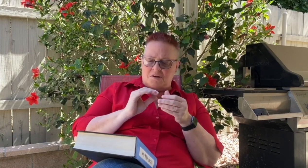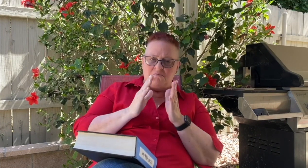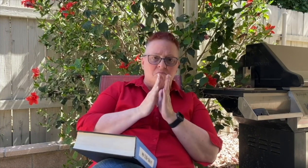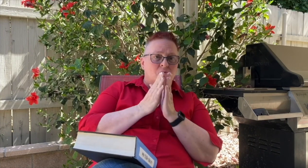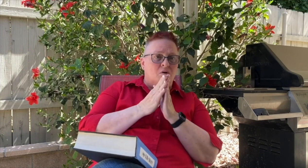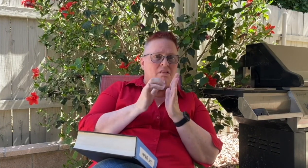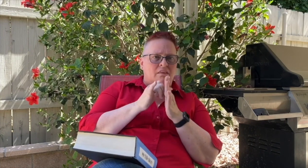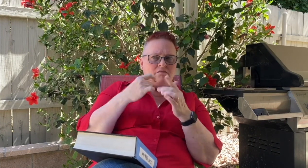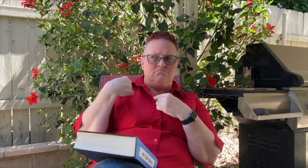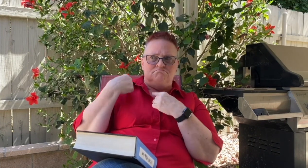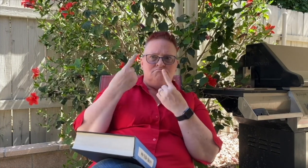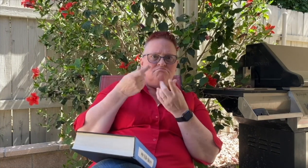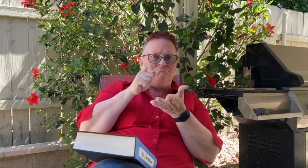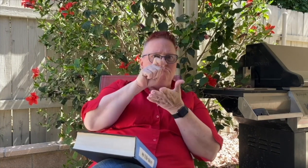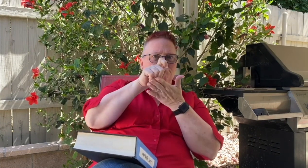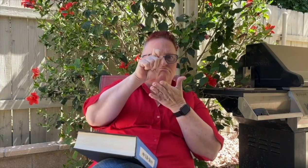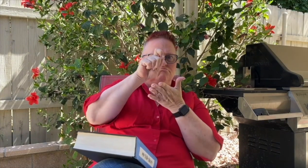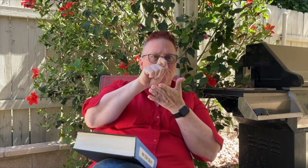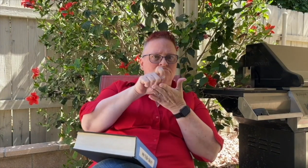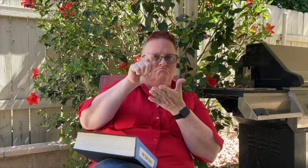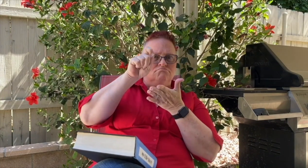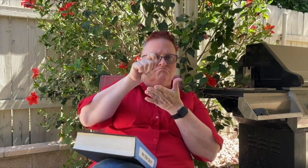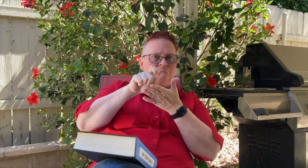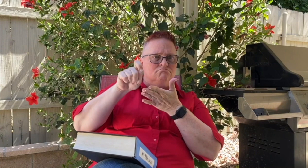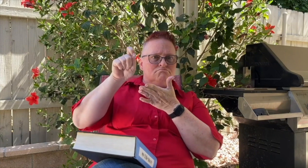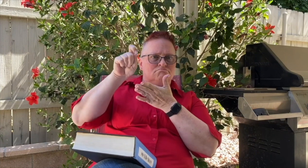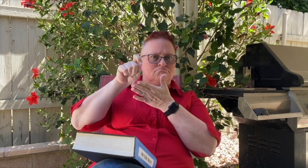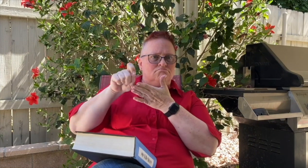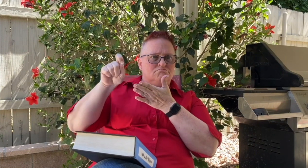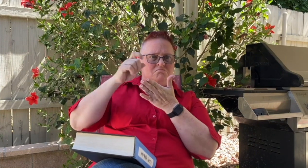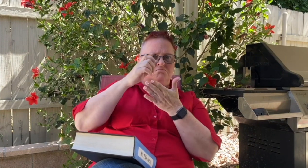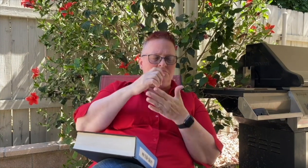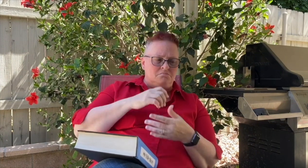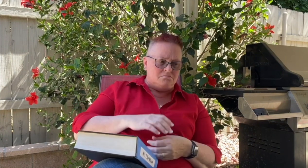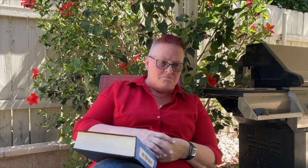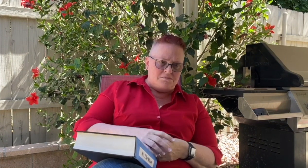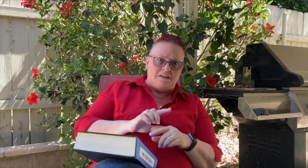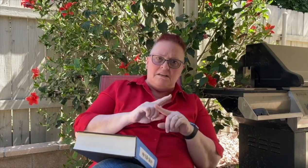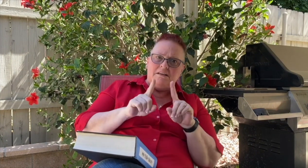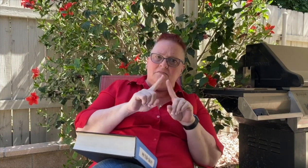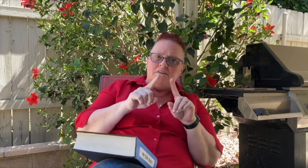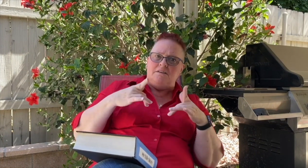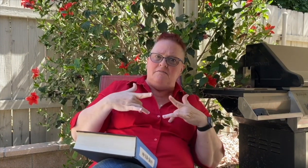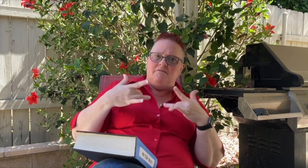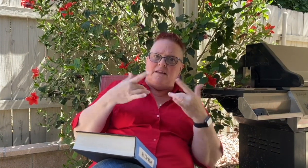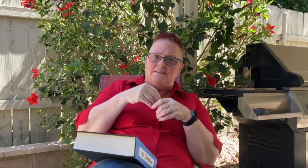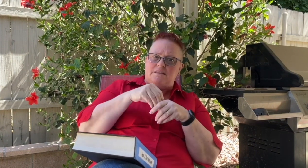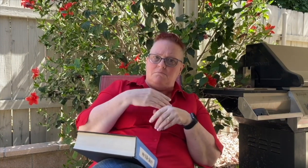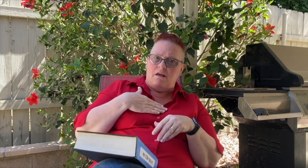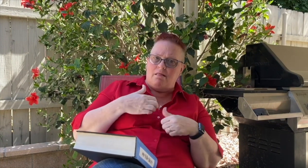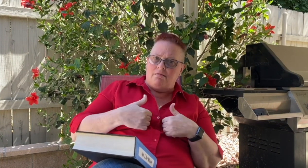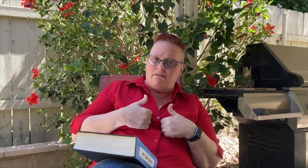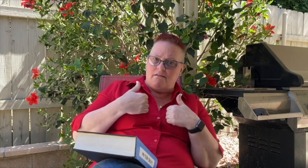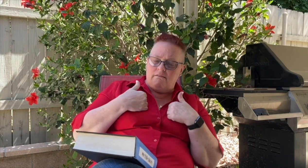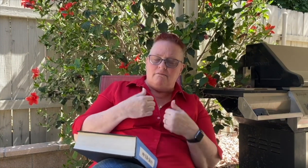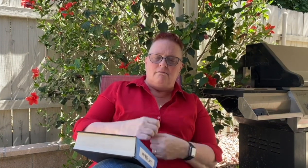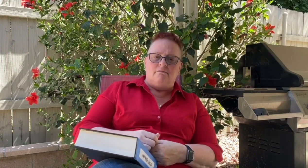My life story. This is a book that has been written on. My entire life. Different events